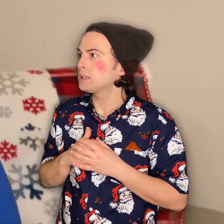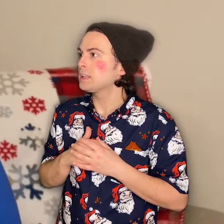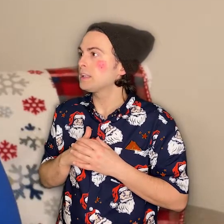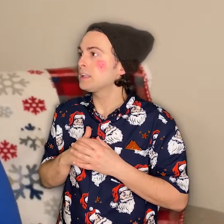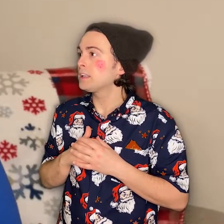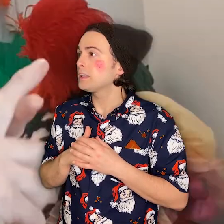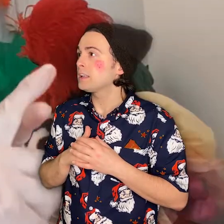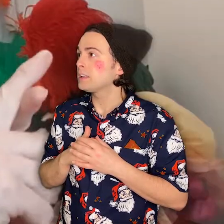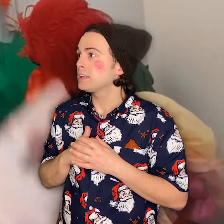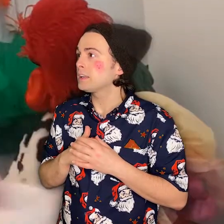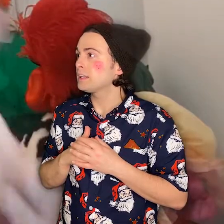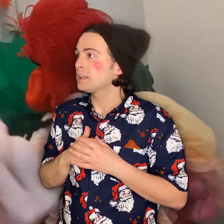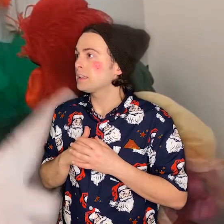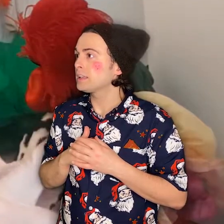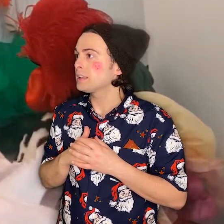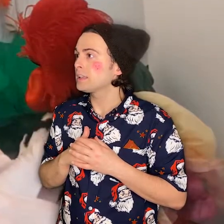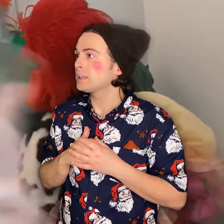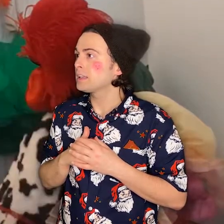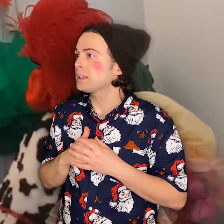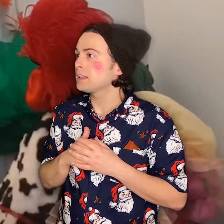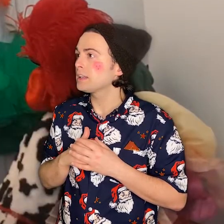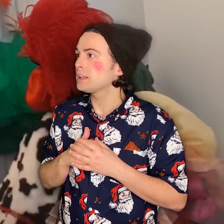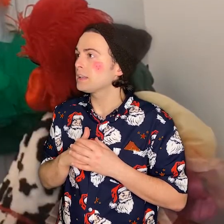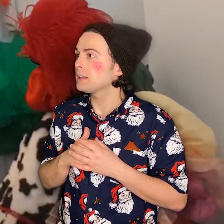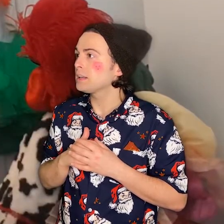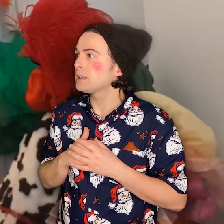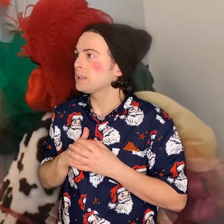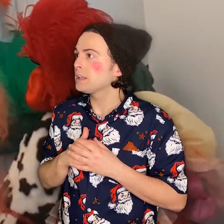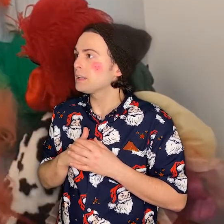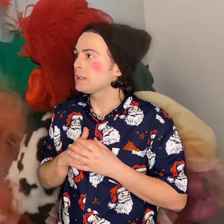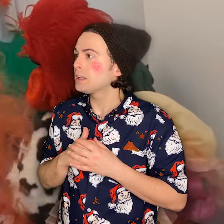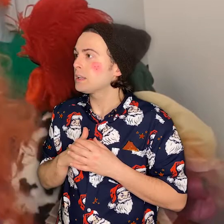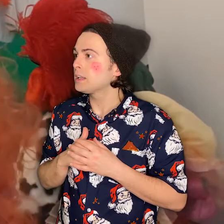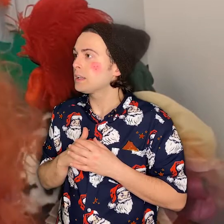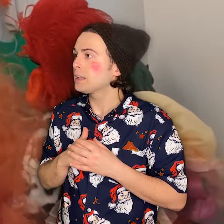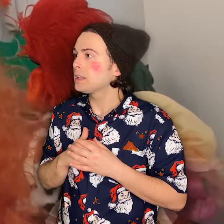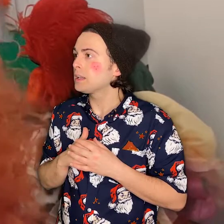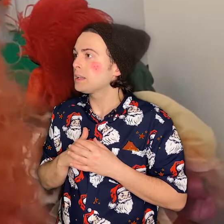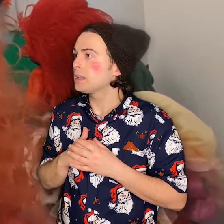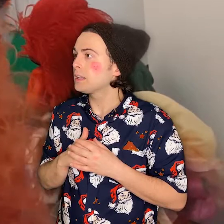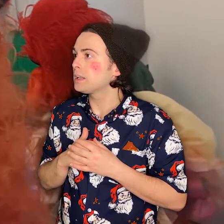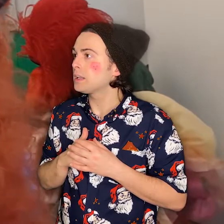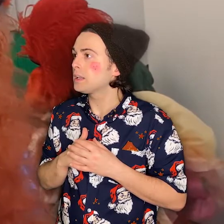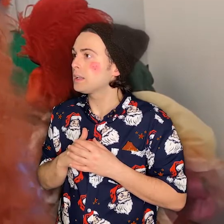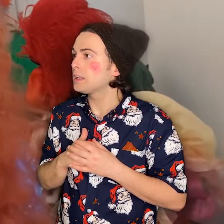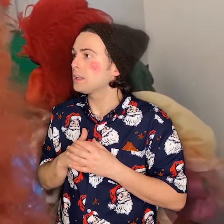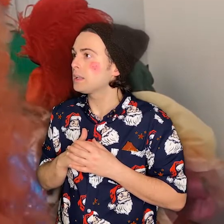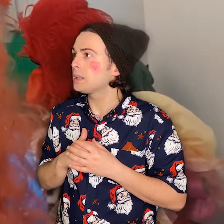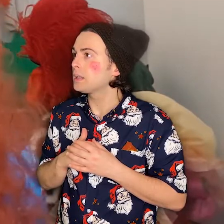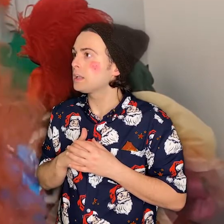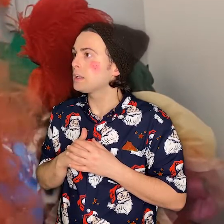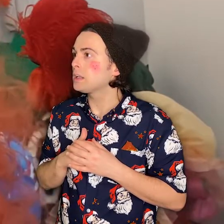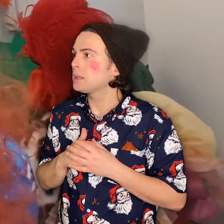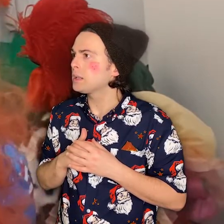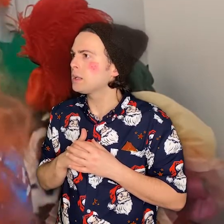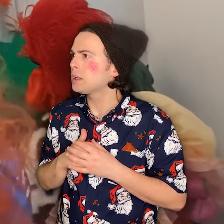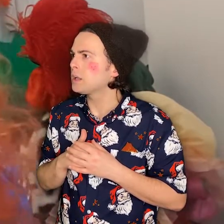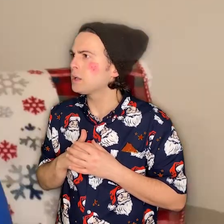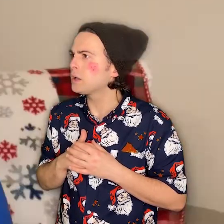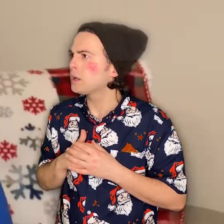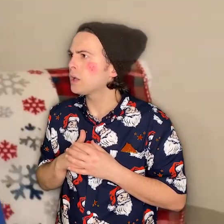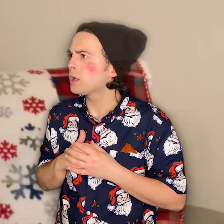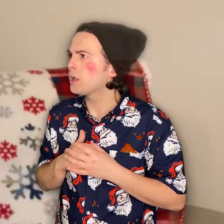Plain and average is totally right and that is one thing the Real Dames are not.